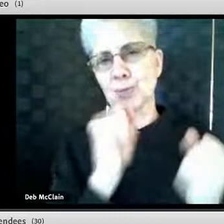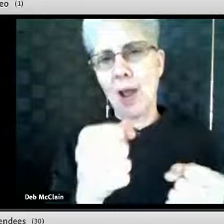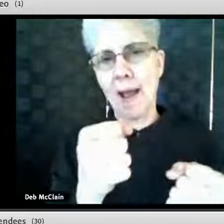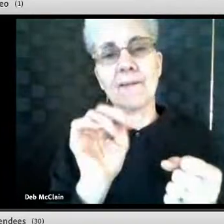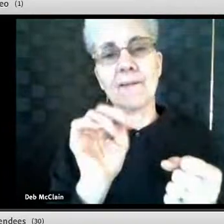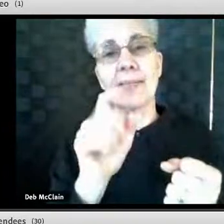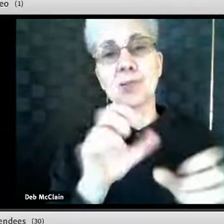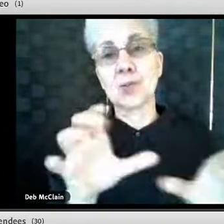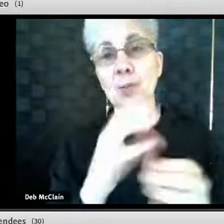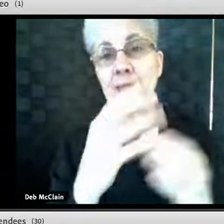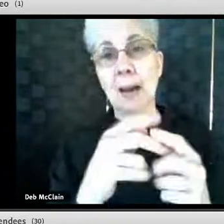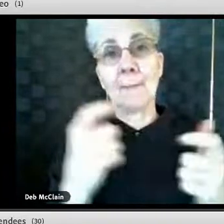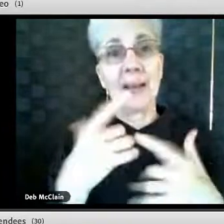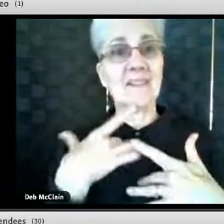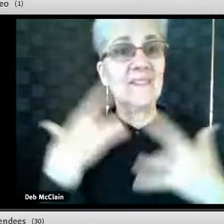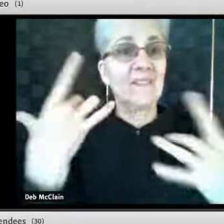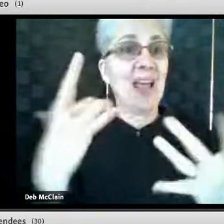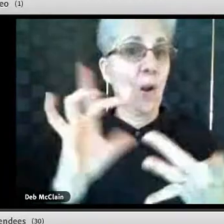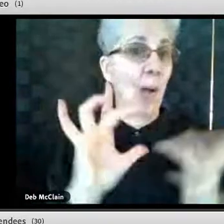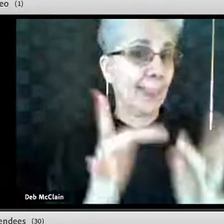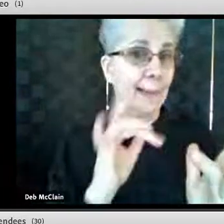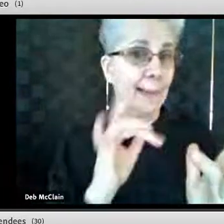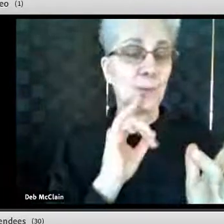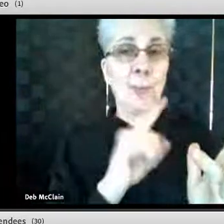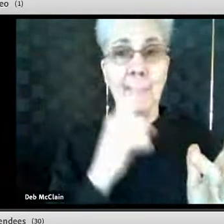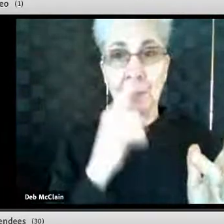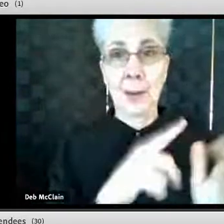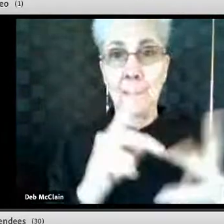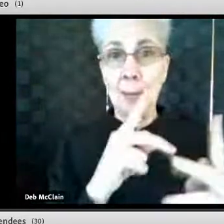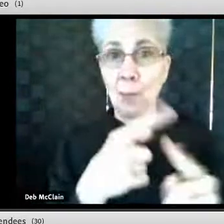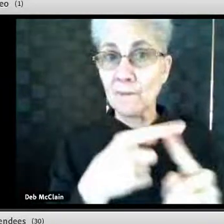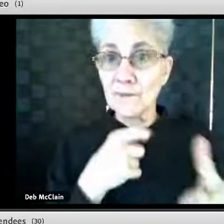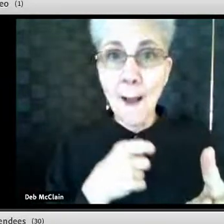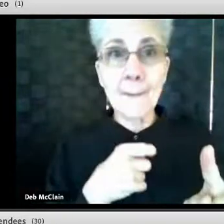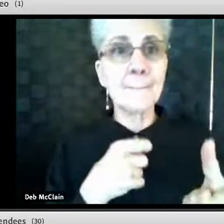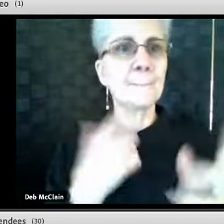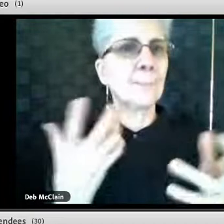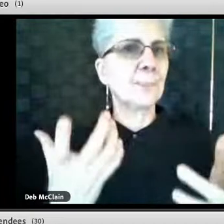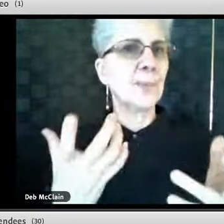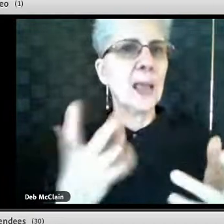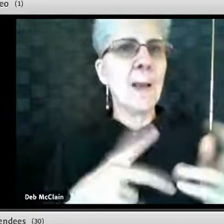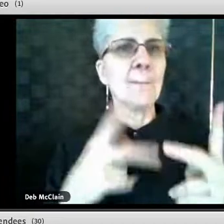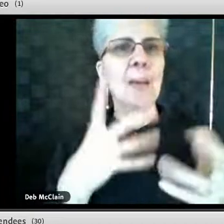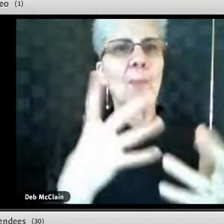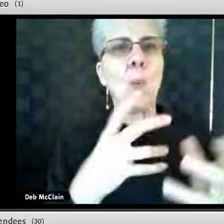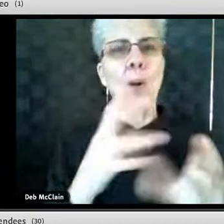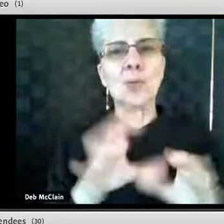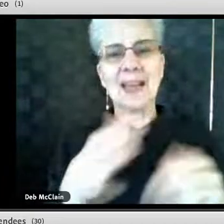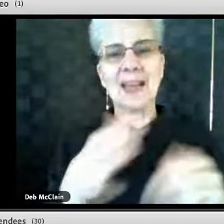Nobody is going to drive. Unless you're doing some kind of big event that's online, and you really don't care where people are from,